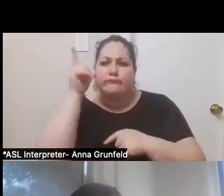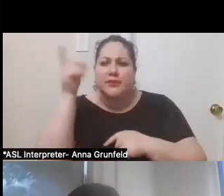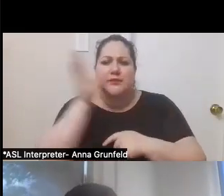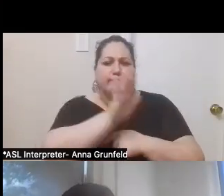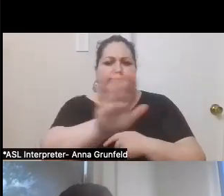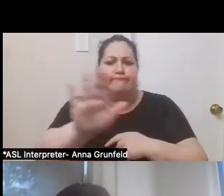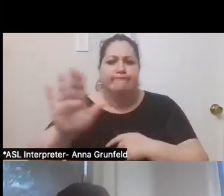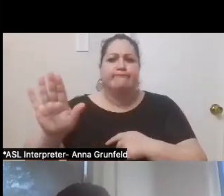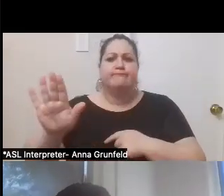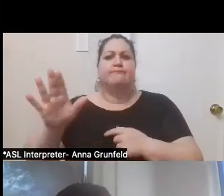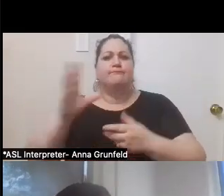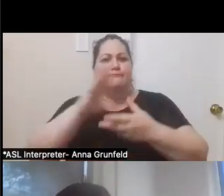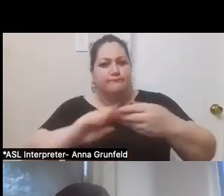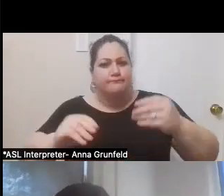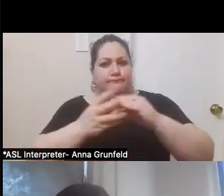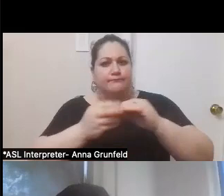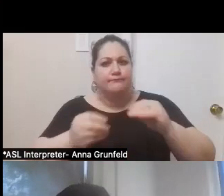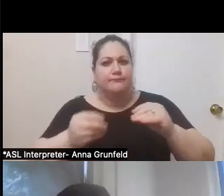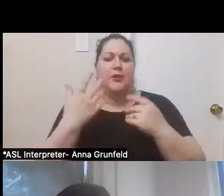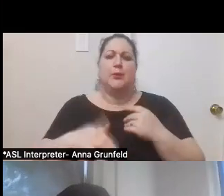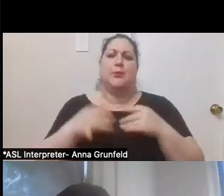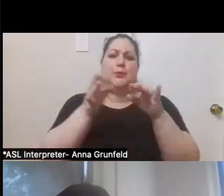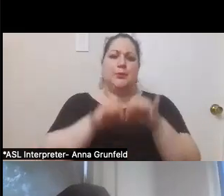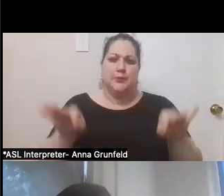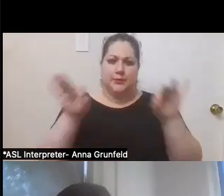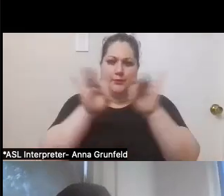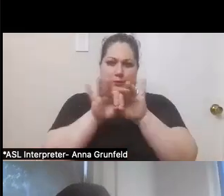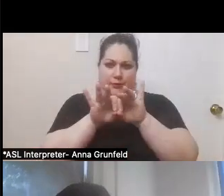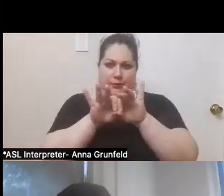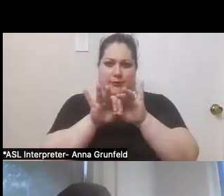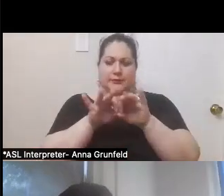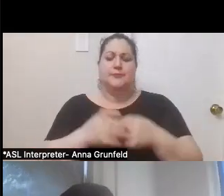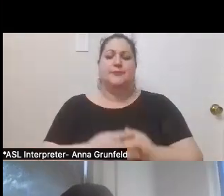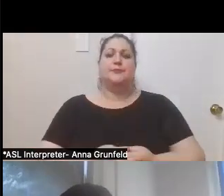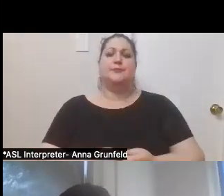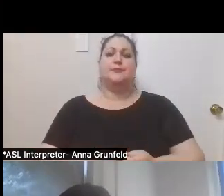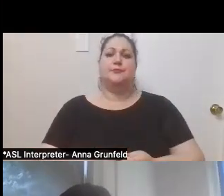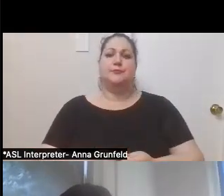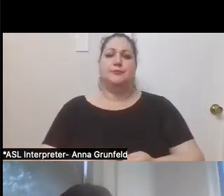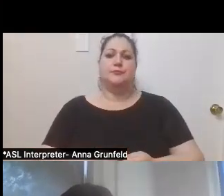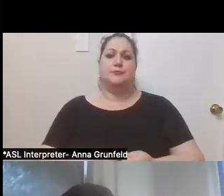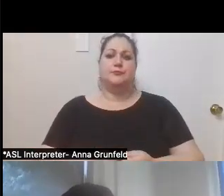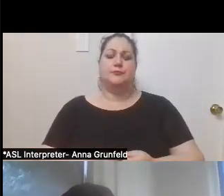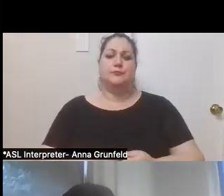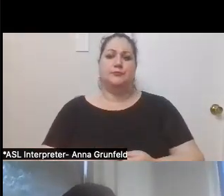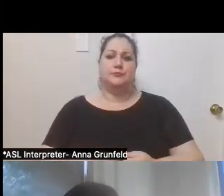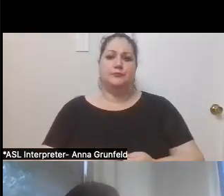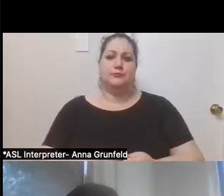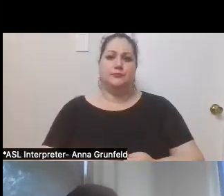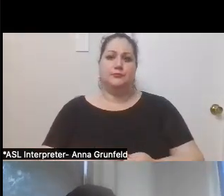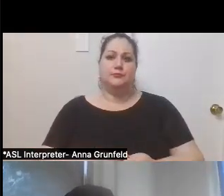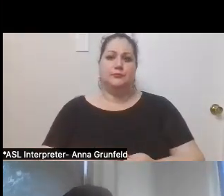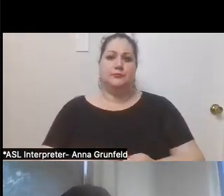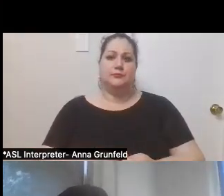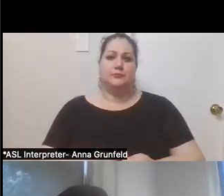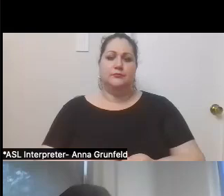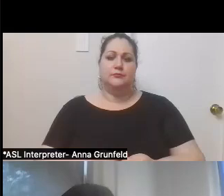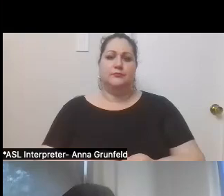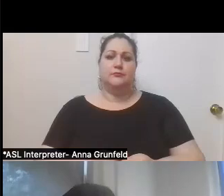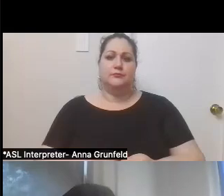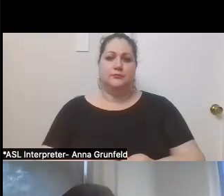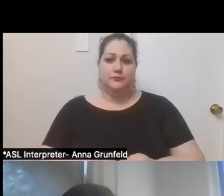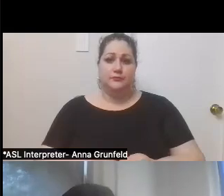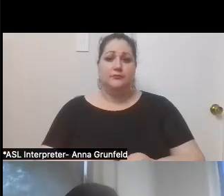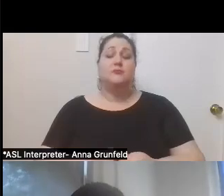And then I want to also to say, greater is that when we do leave here is that